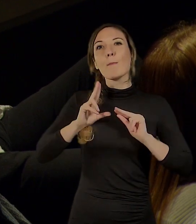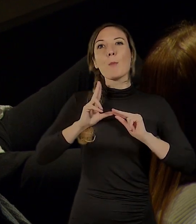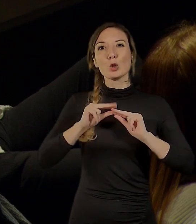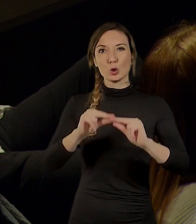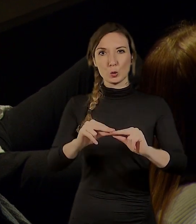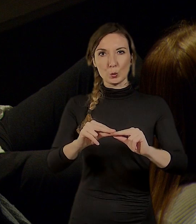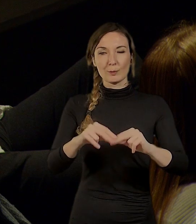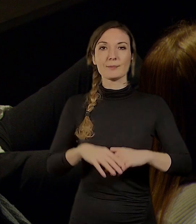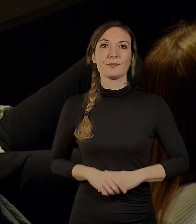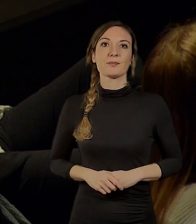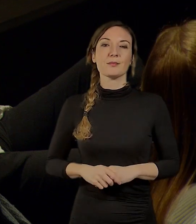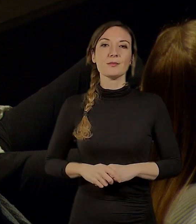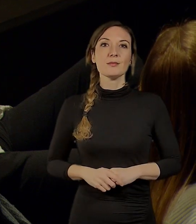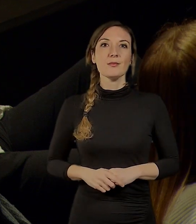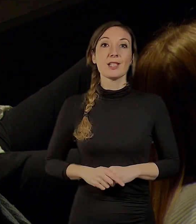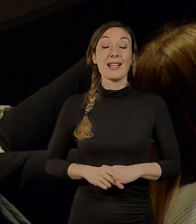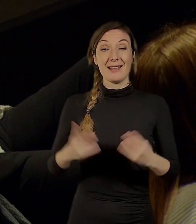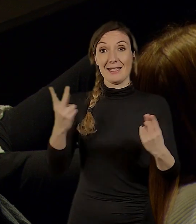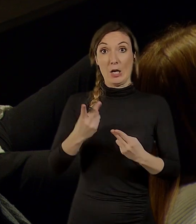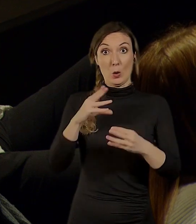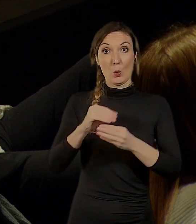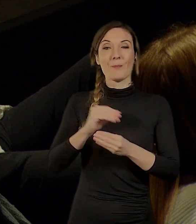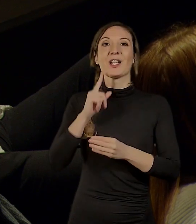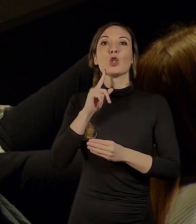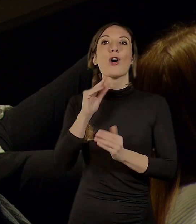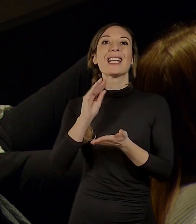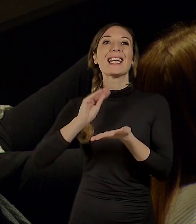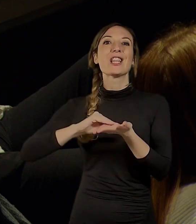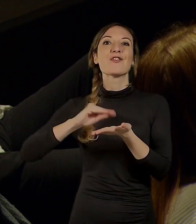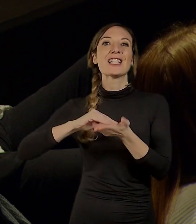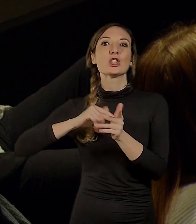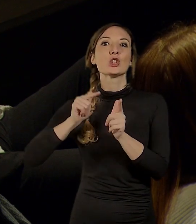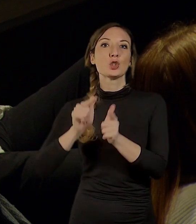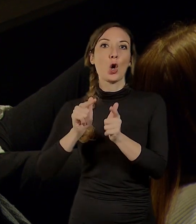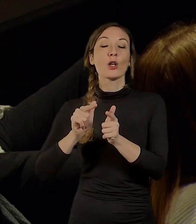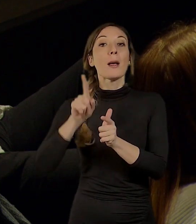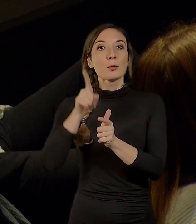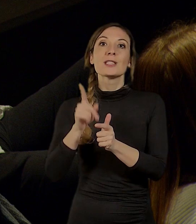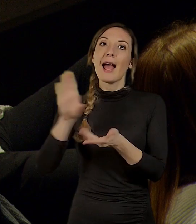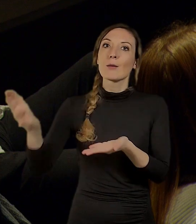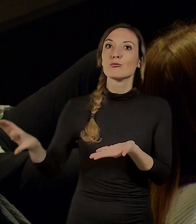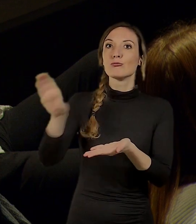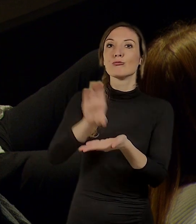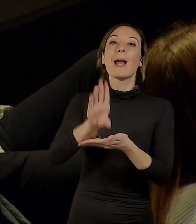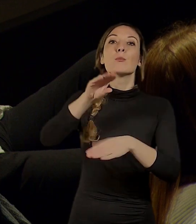And these are precisely the schools and the like. I want to ask whether such participation took place.